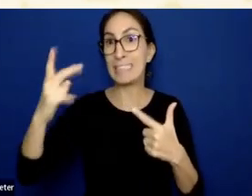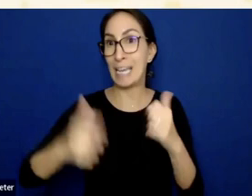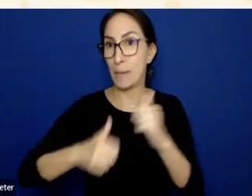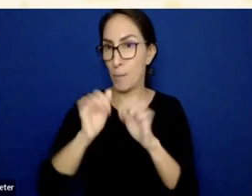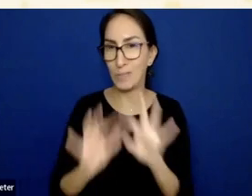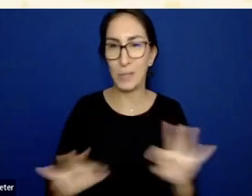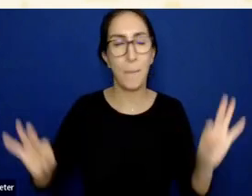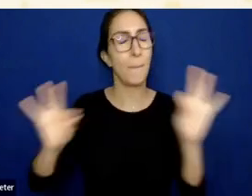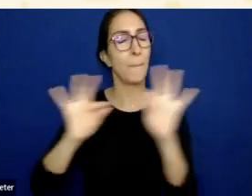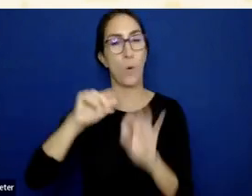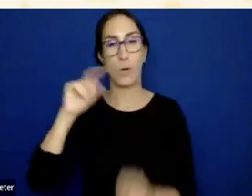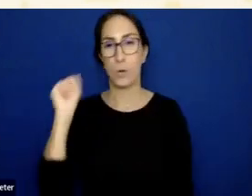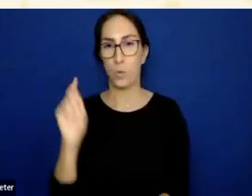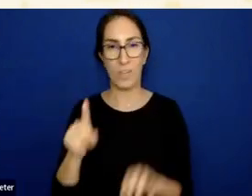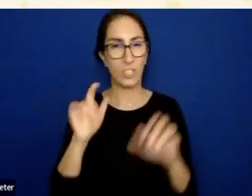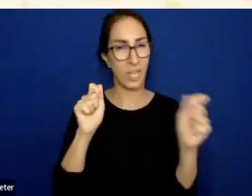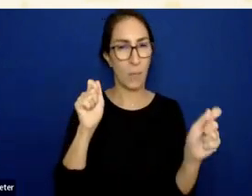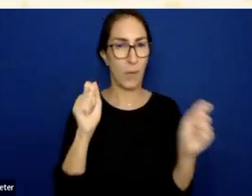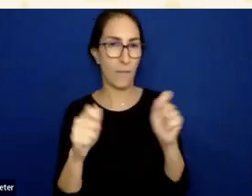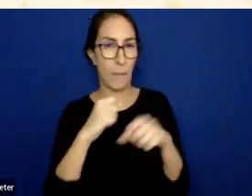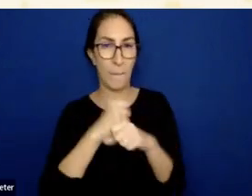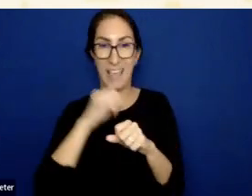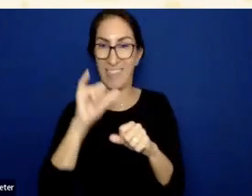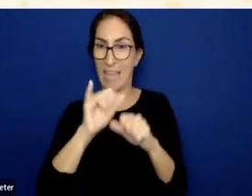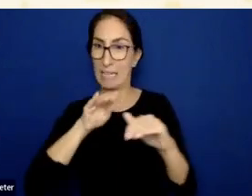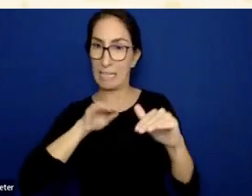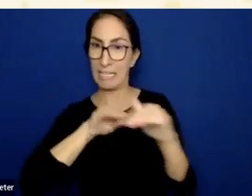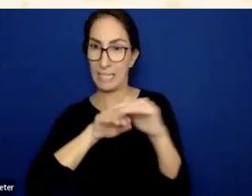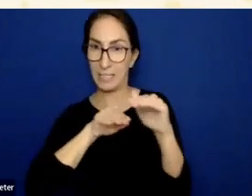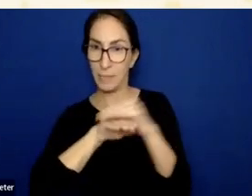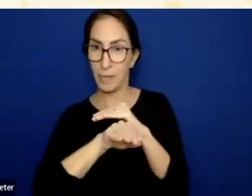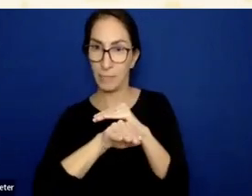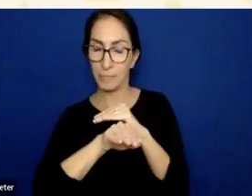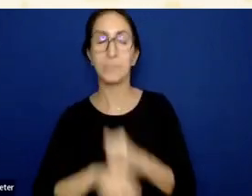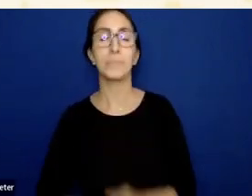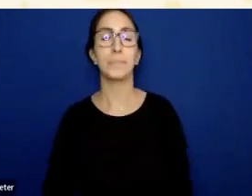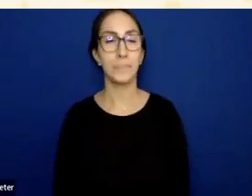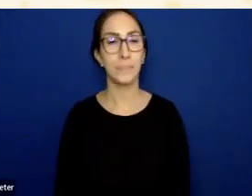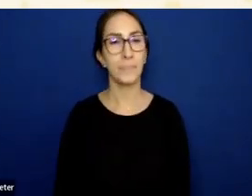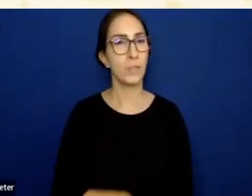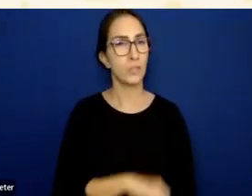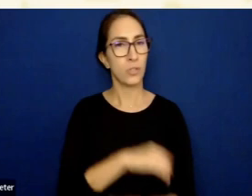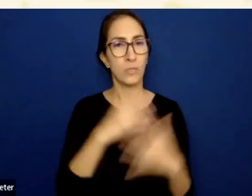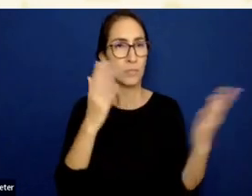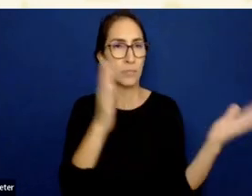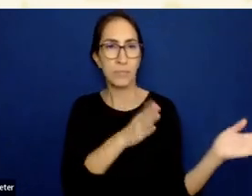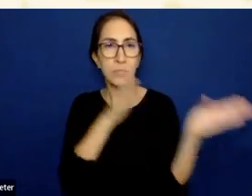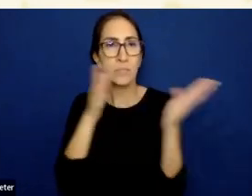OK, so what are the most common barriers that we can find